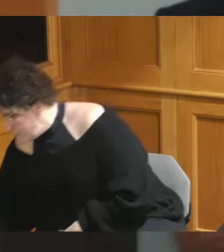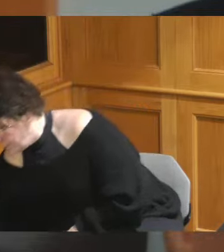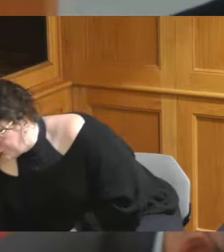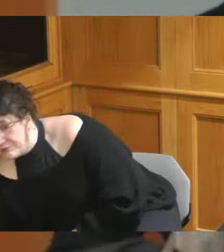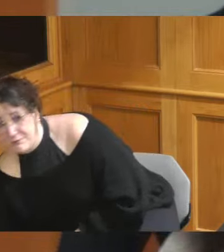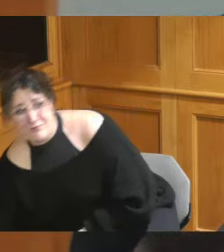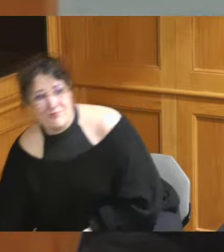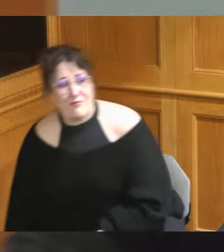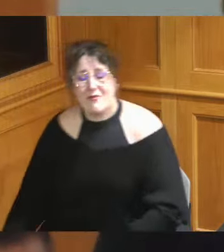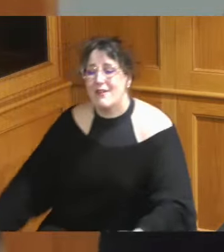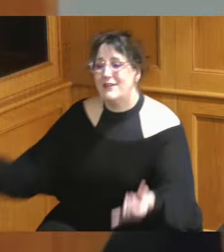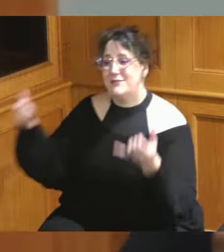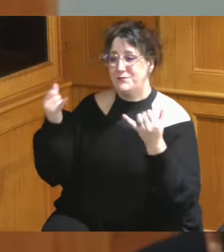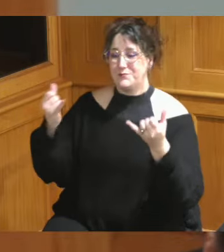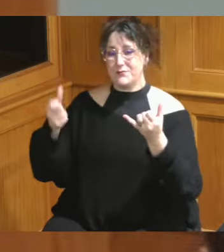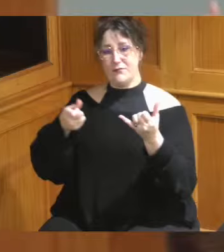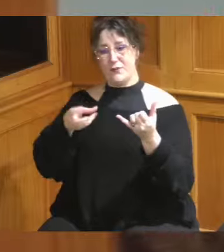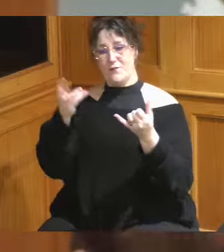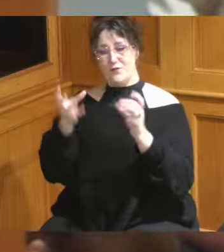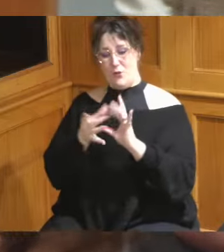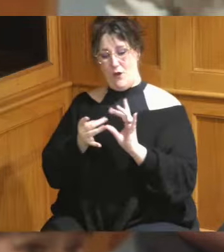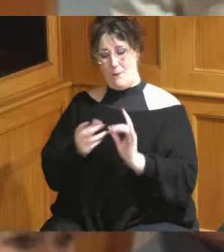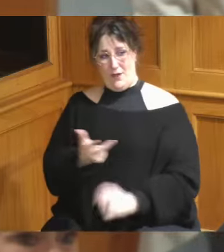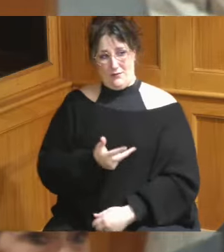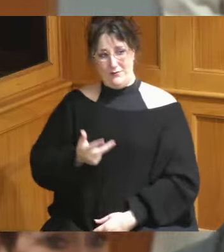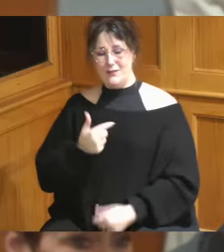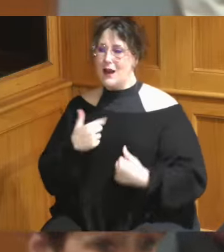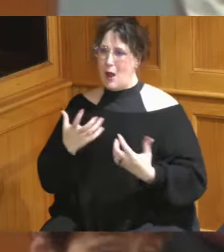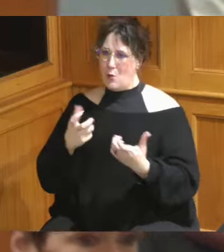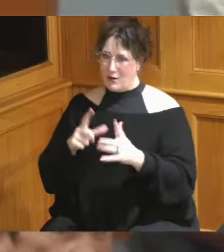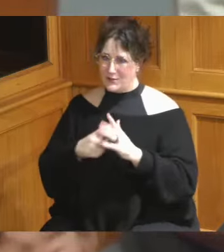right. Now, we have a couple of comments and I just want to say I, you know, you've got this